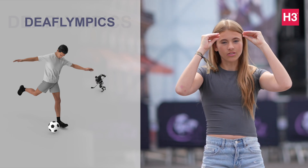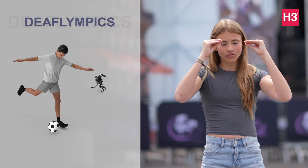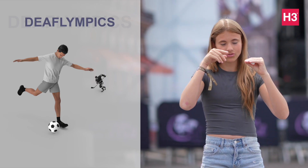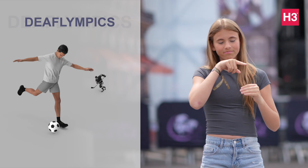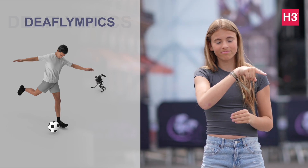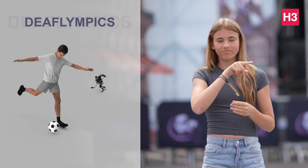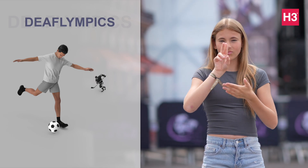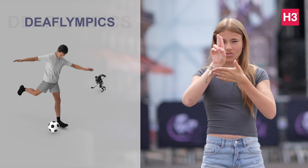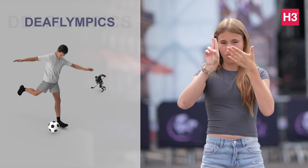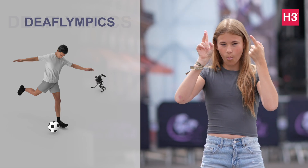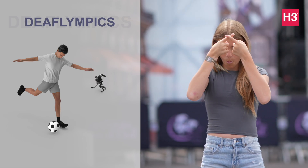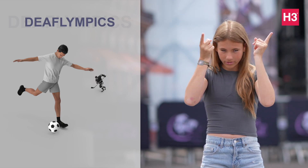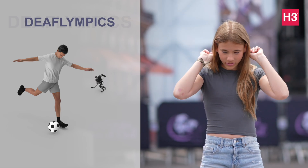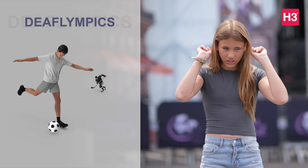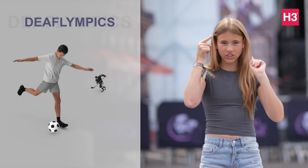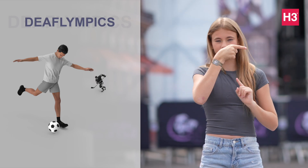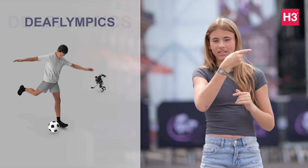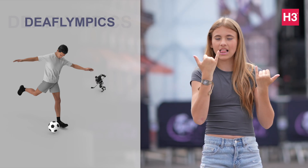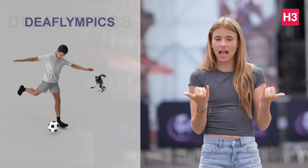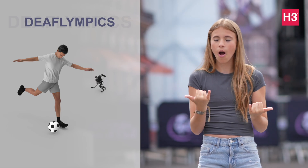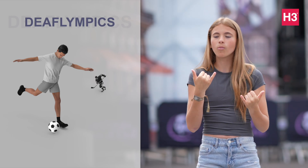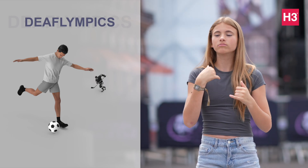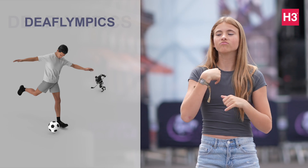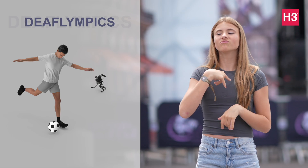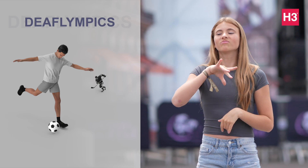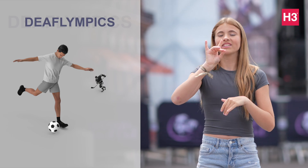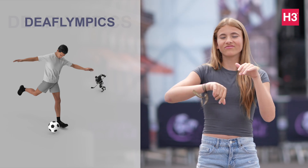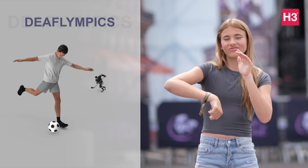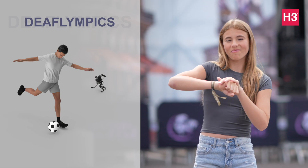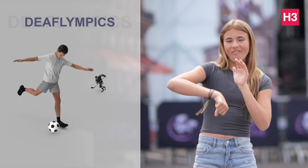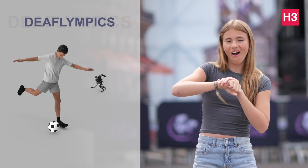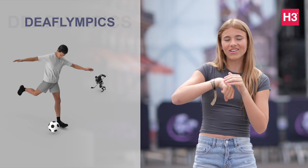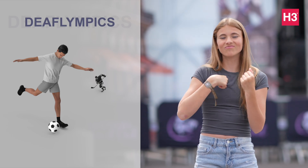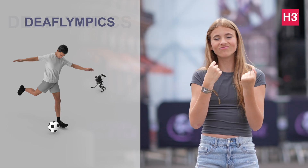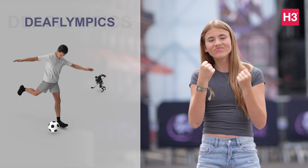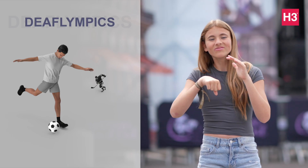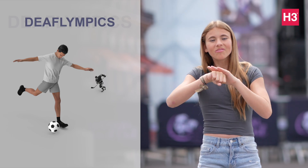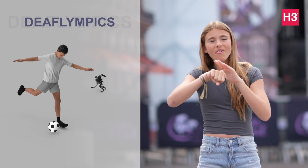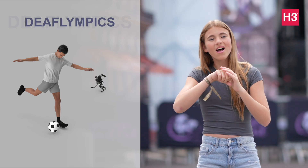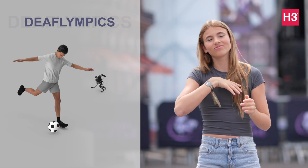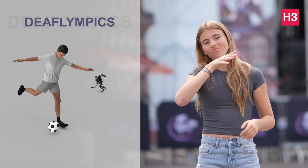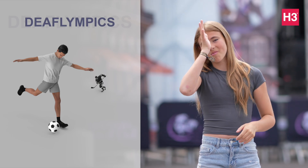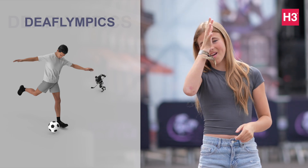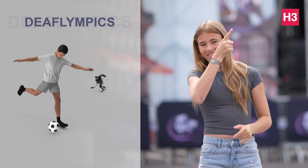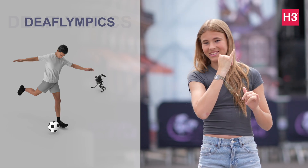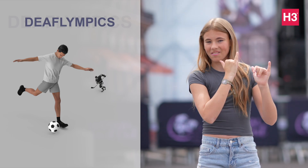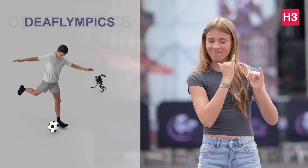He’s now a professor at a university. For this reason, I choose football.